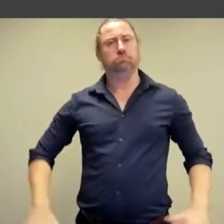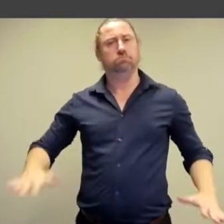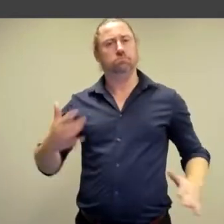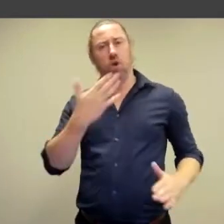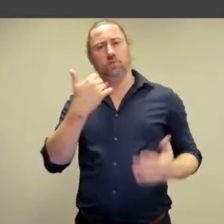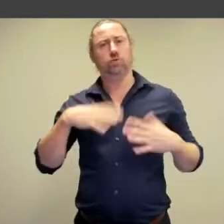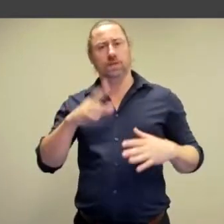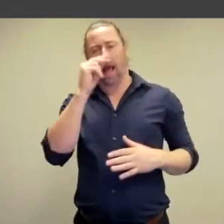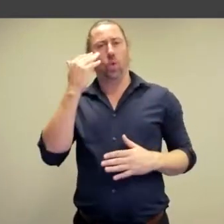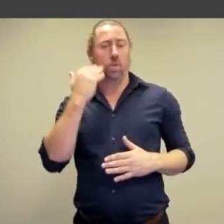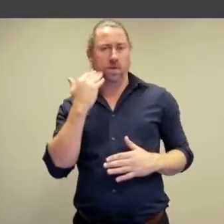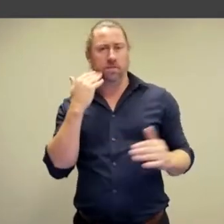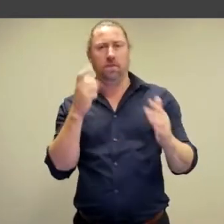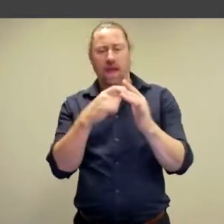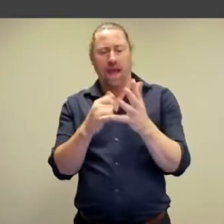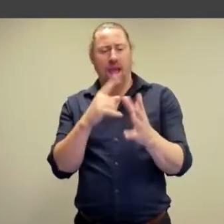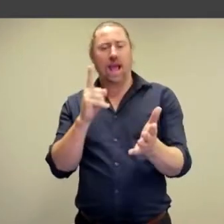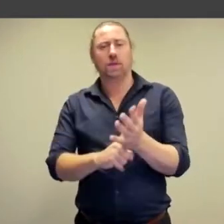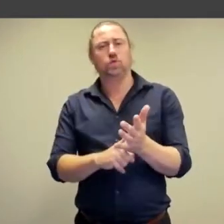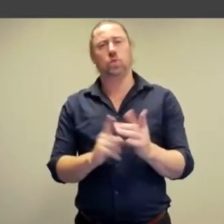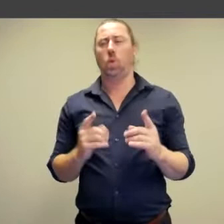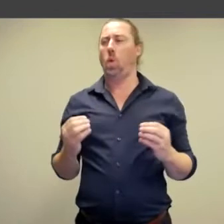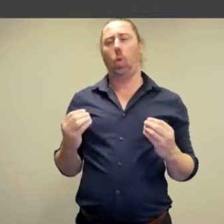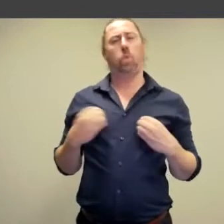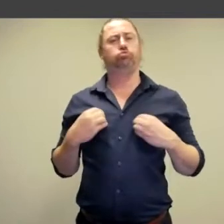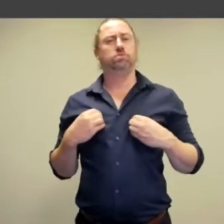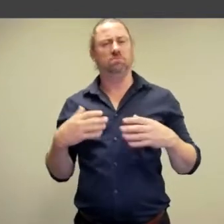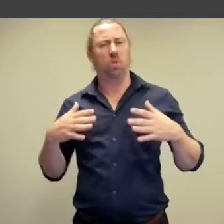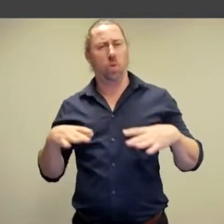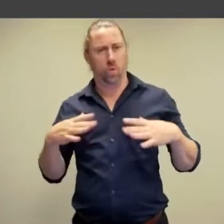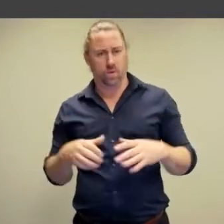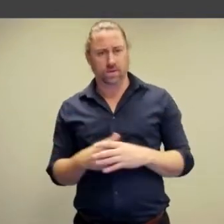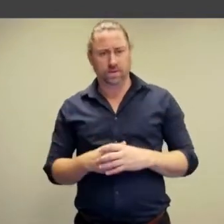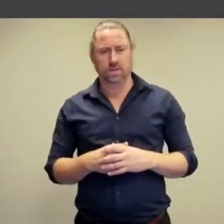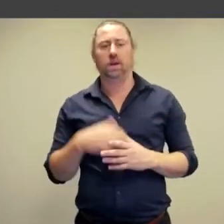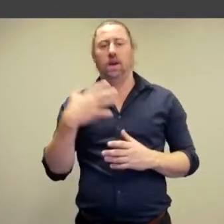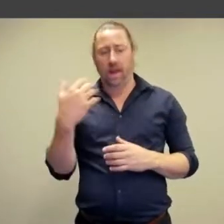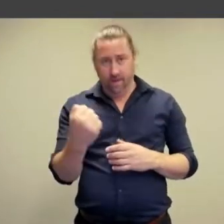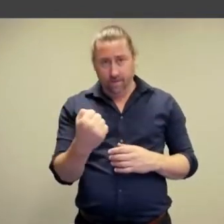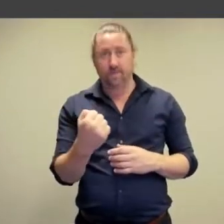she's wearing casual corporate wear